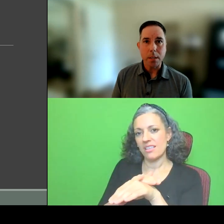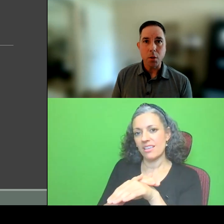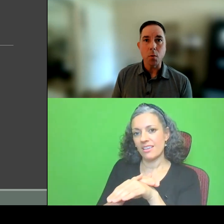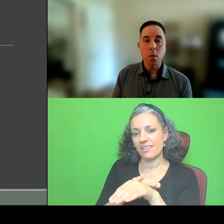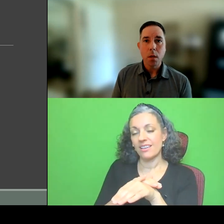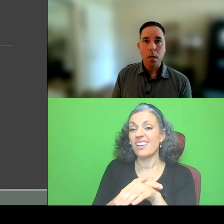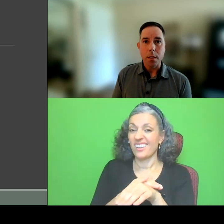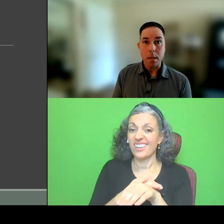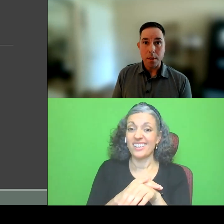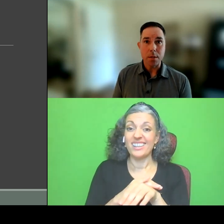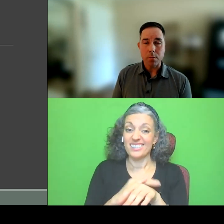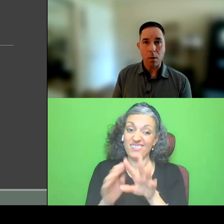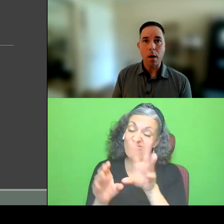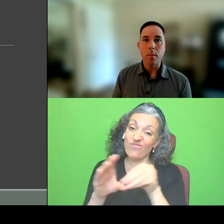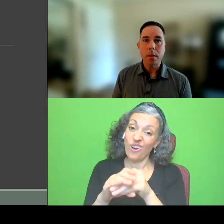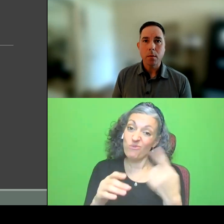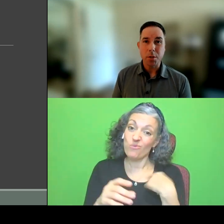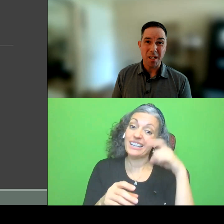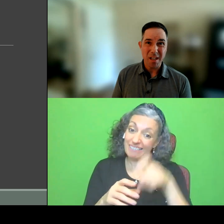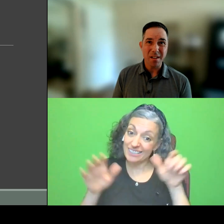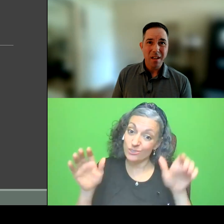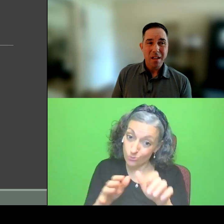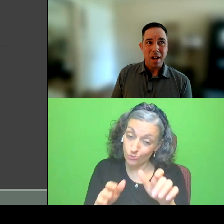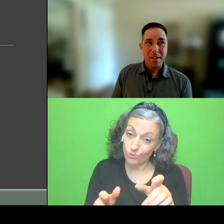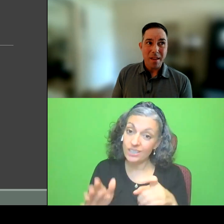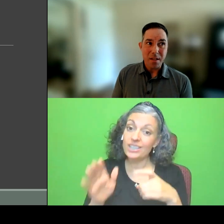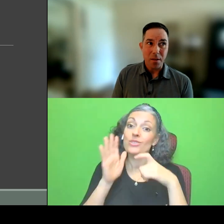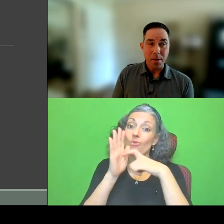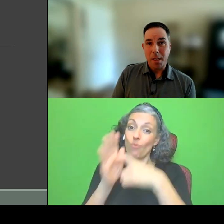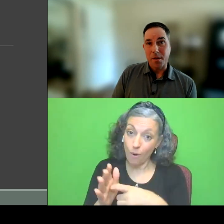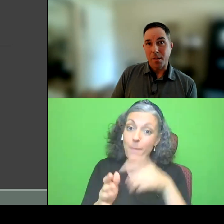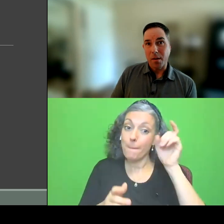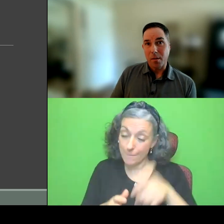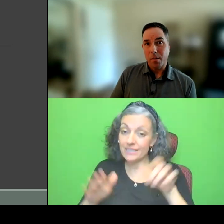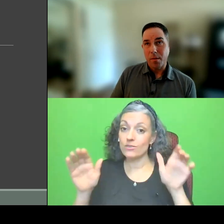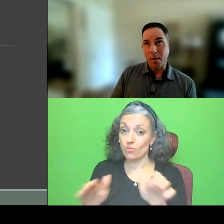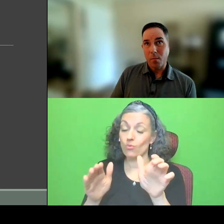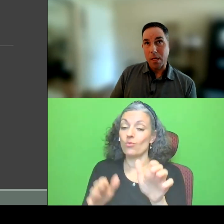need to do - it is a business requirement, which again, I think that's another indicator that